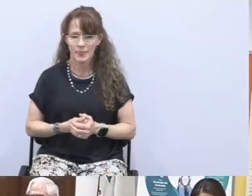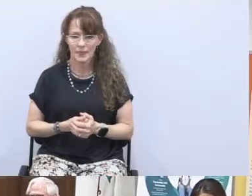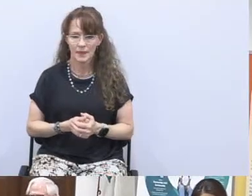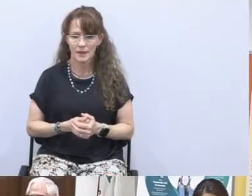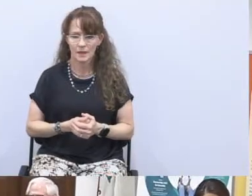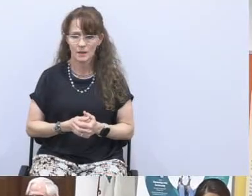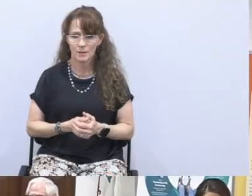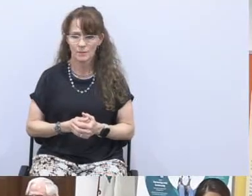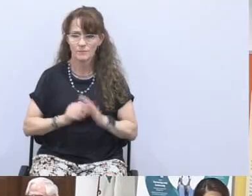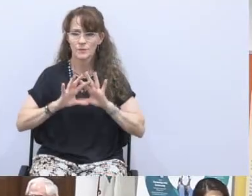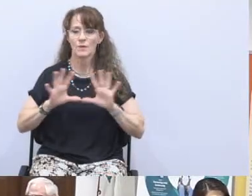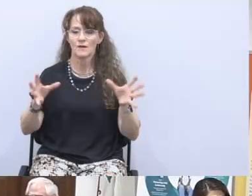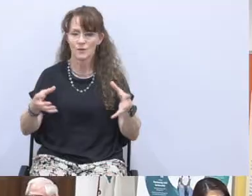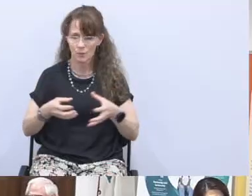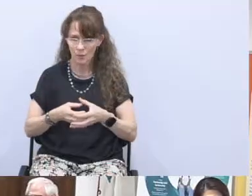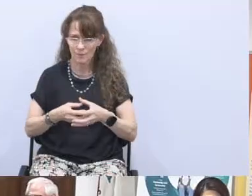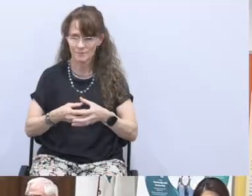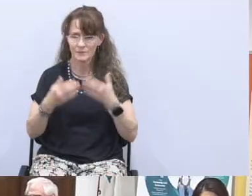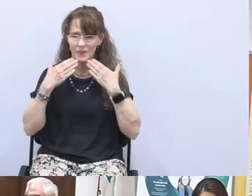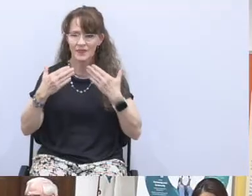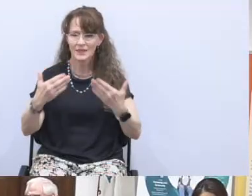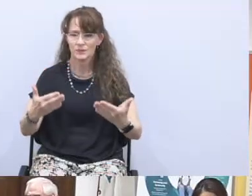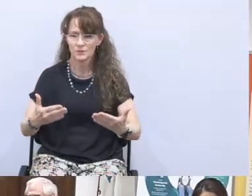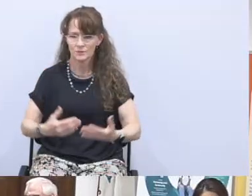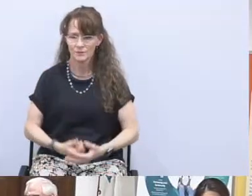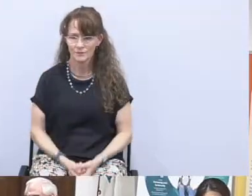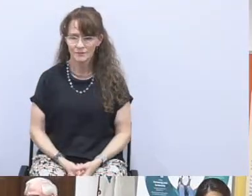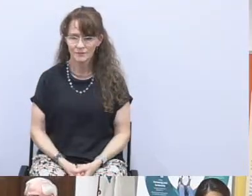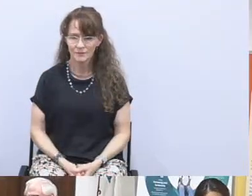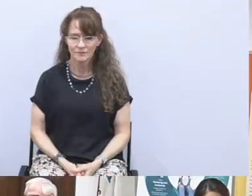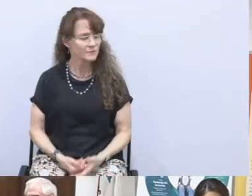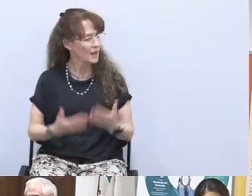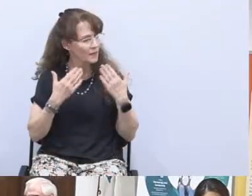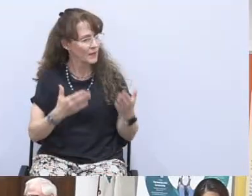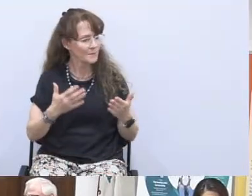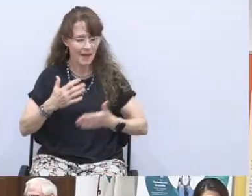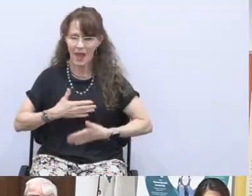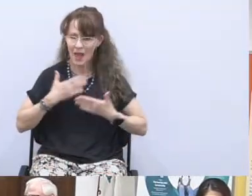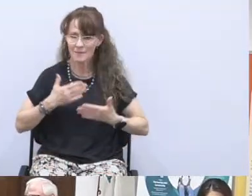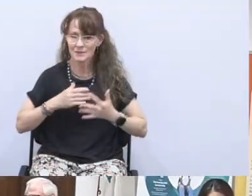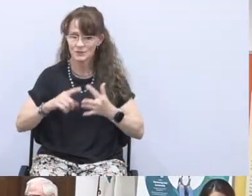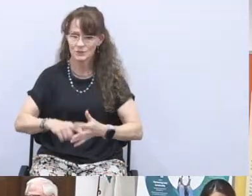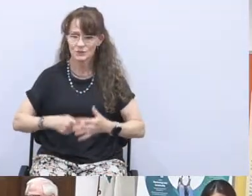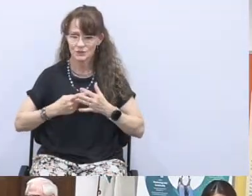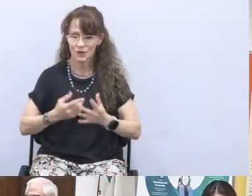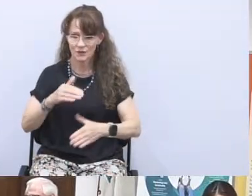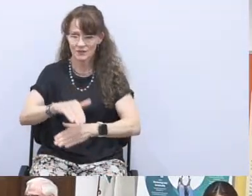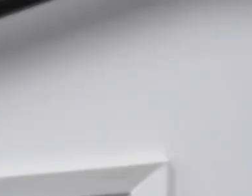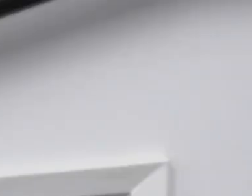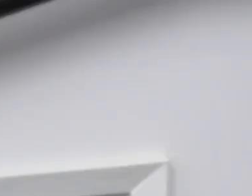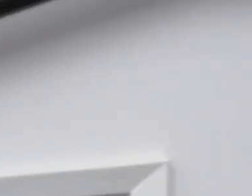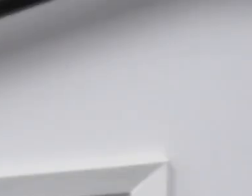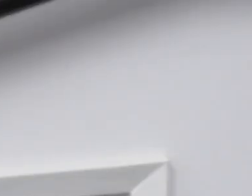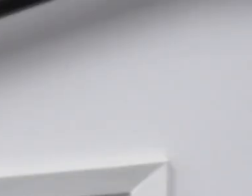[Board Secretary] We have a quorum. Thank you. So I'm pleased to kick off this afternoon on our afternoon session.